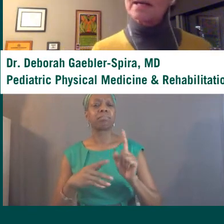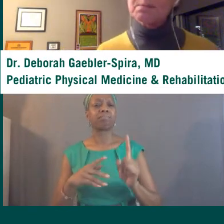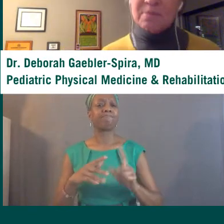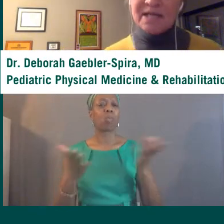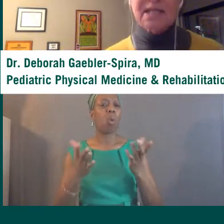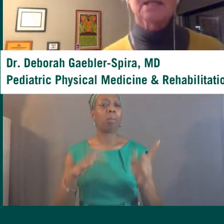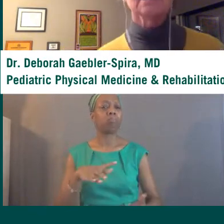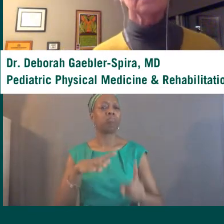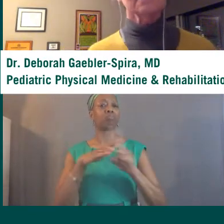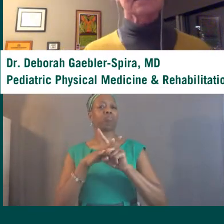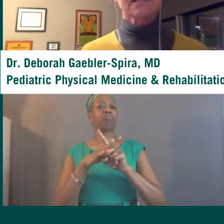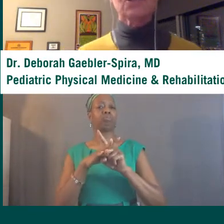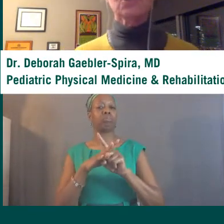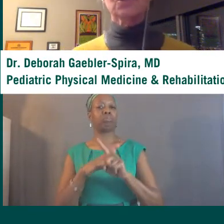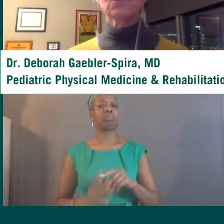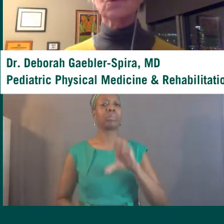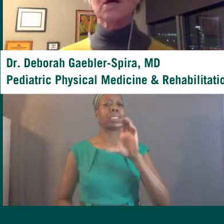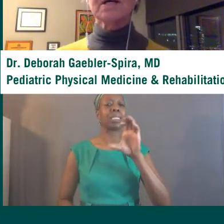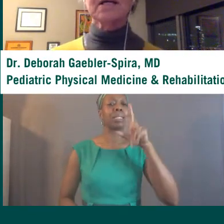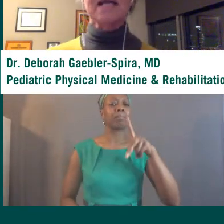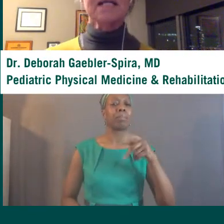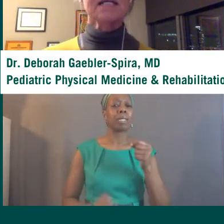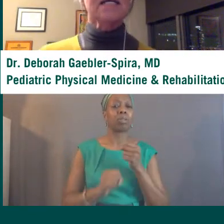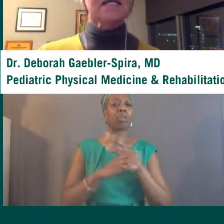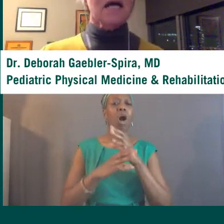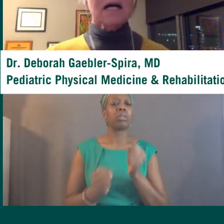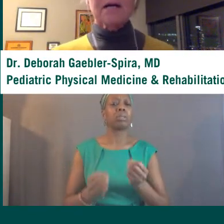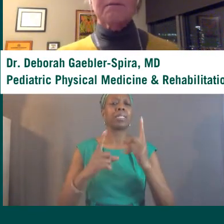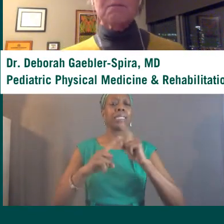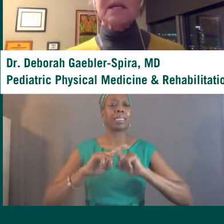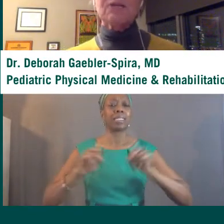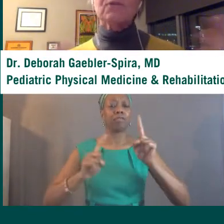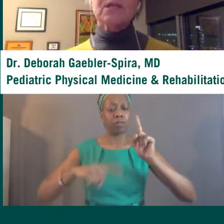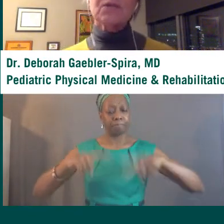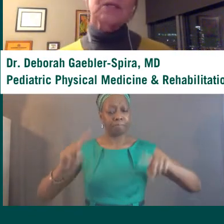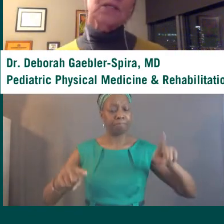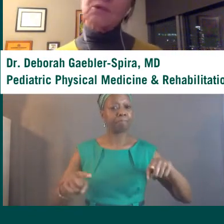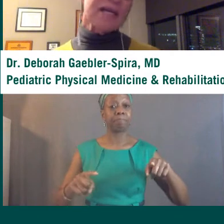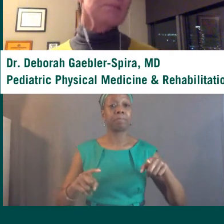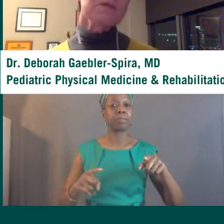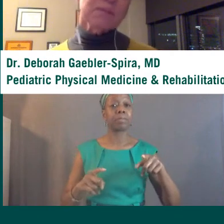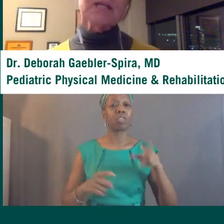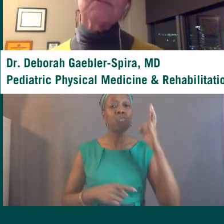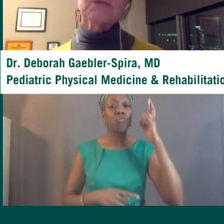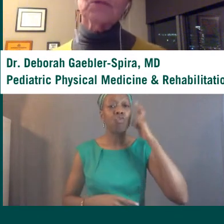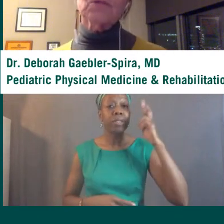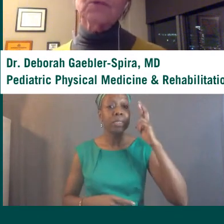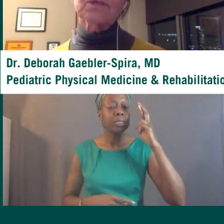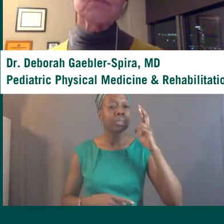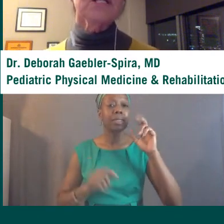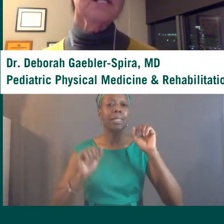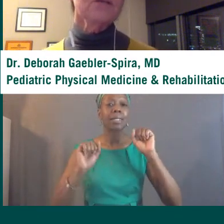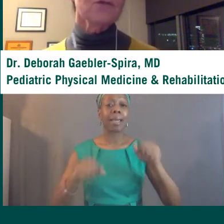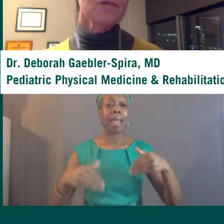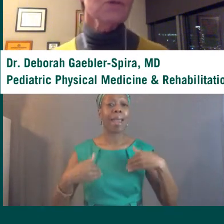by many conditions and many reasons. There can be many reasons for the brain injury.